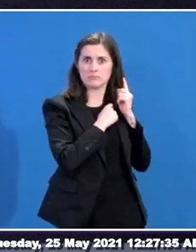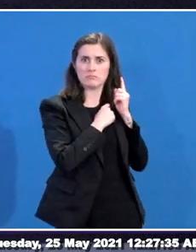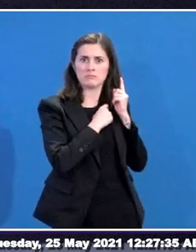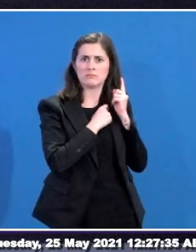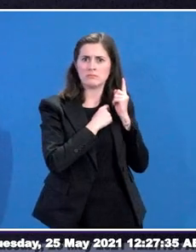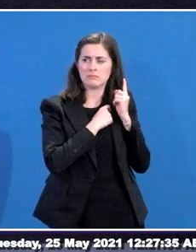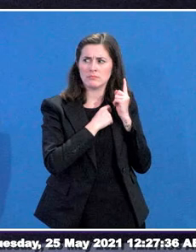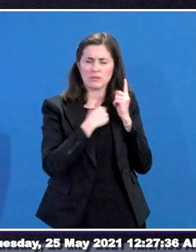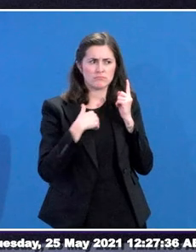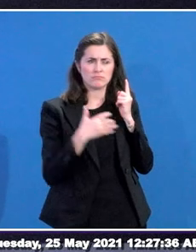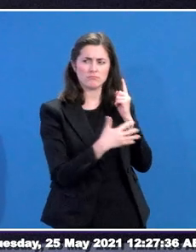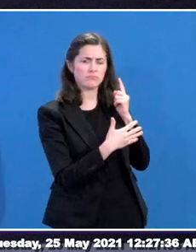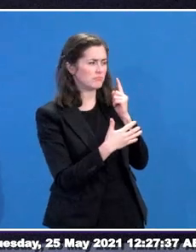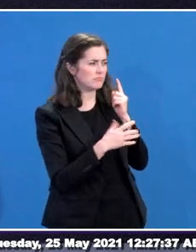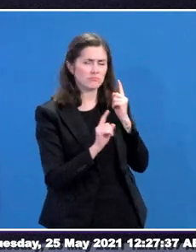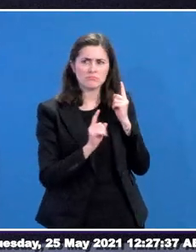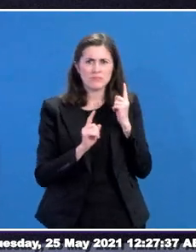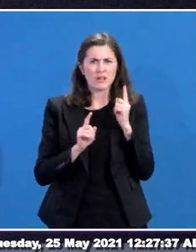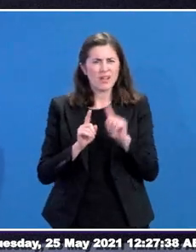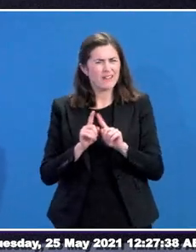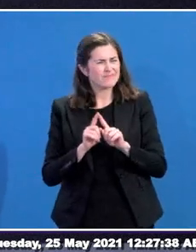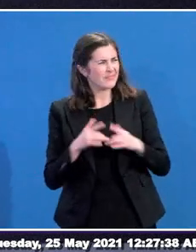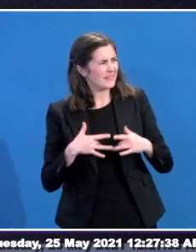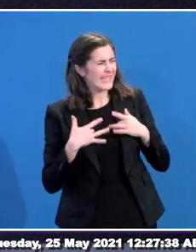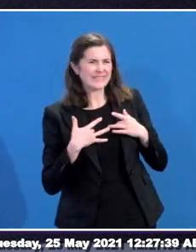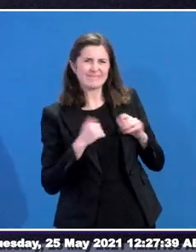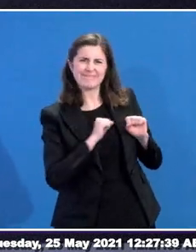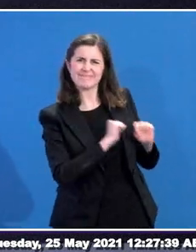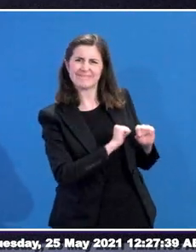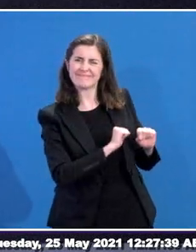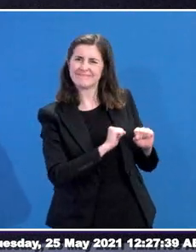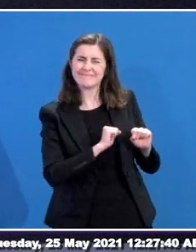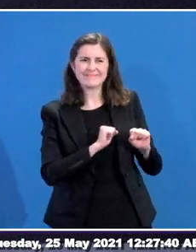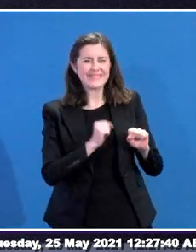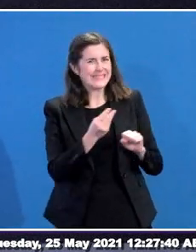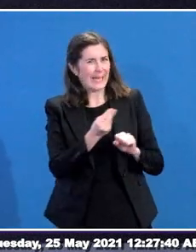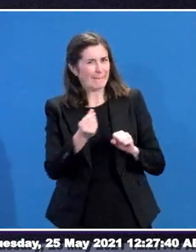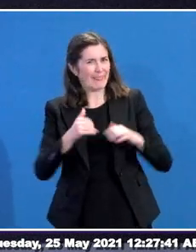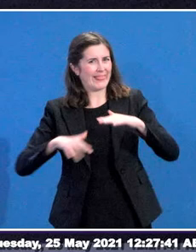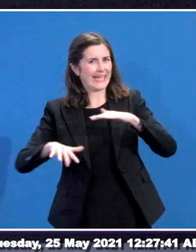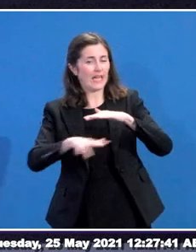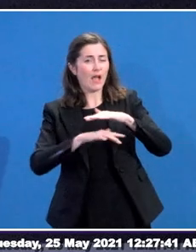I didn't really want to make too much of it.